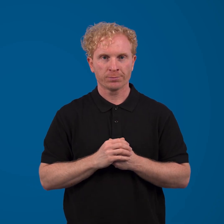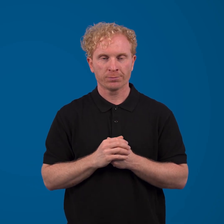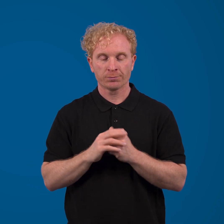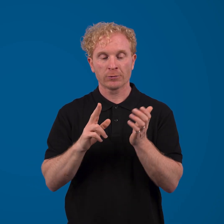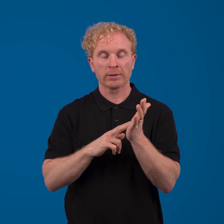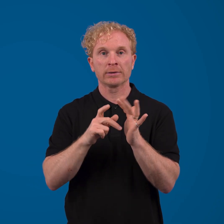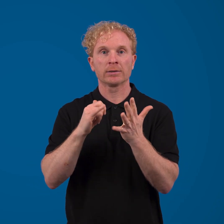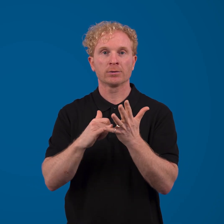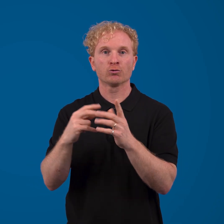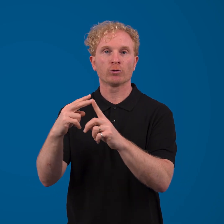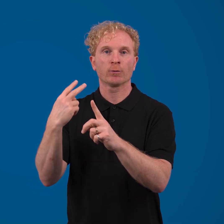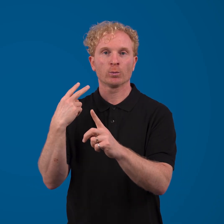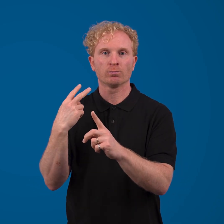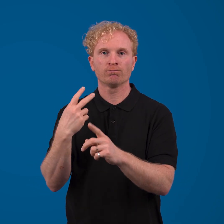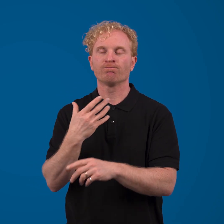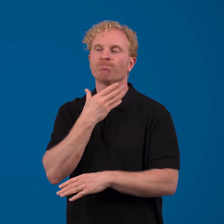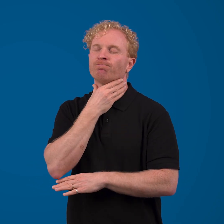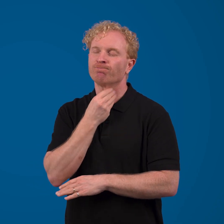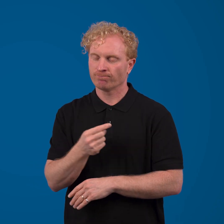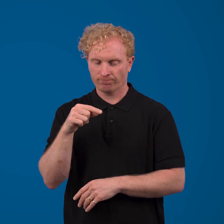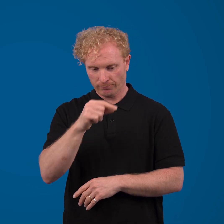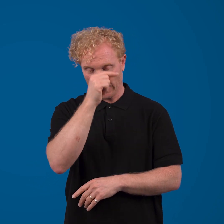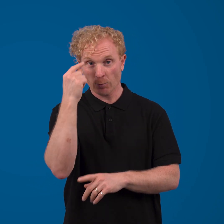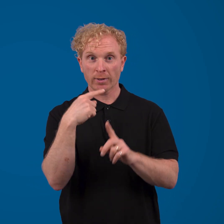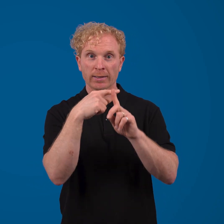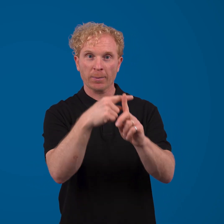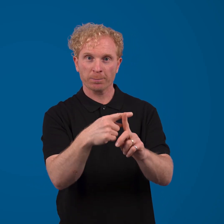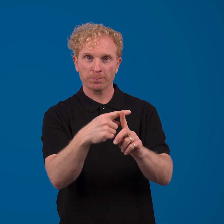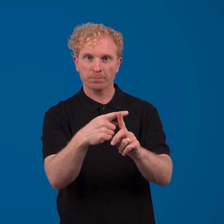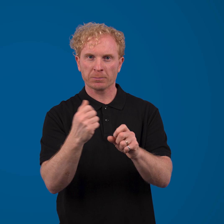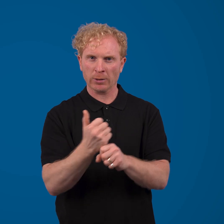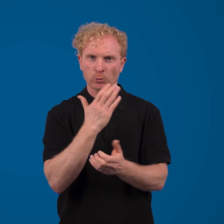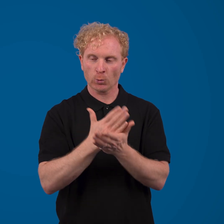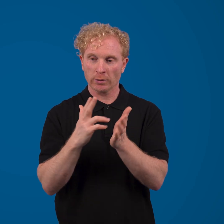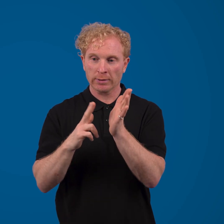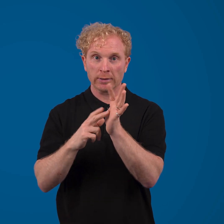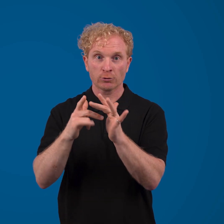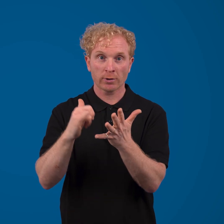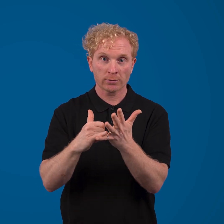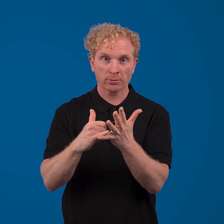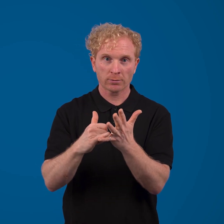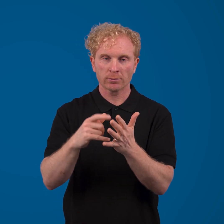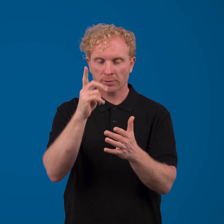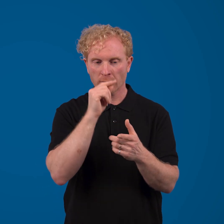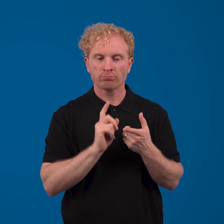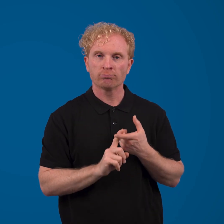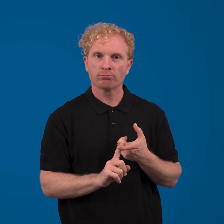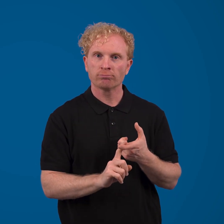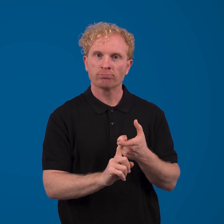The NDIS Review’s desired outcomes are to ensure NDIS could sustainably